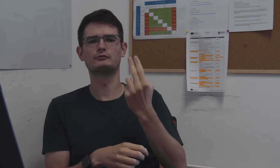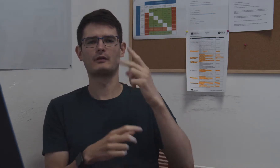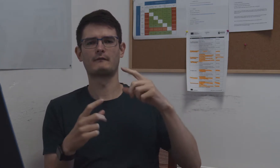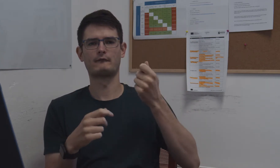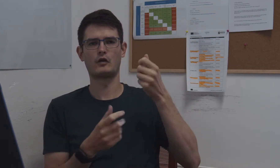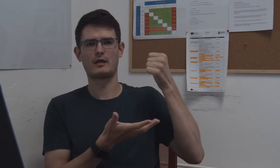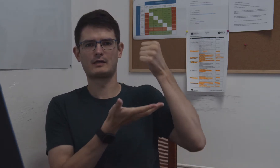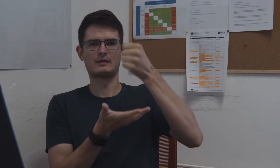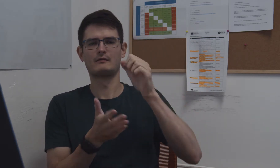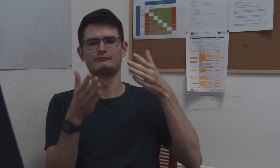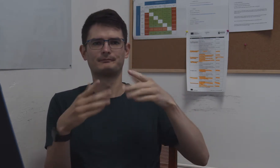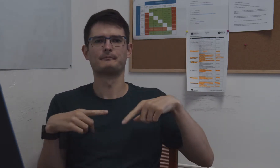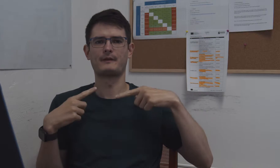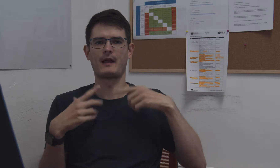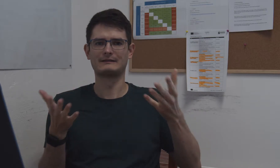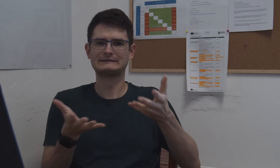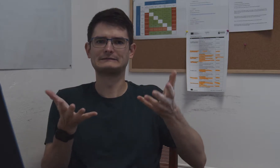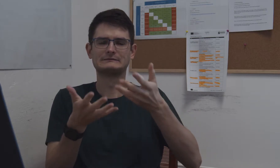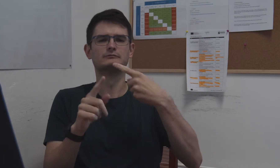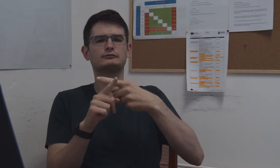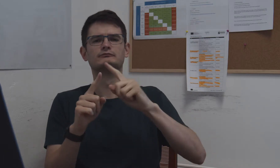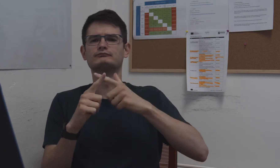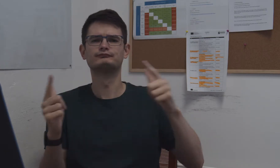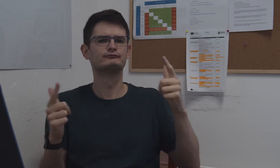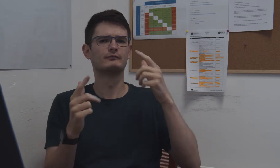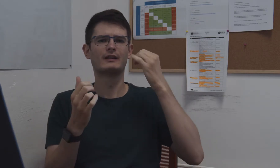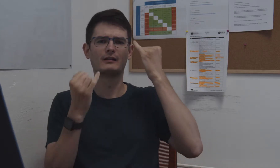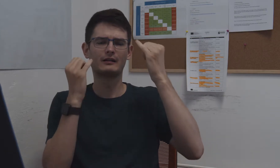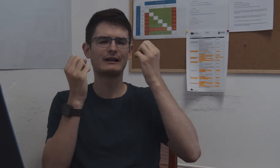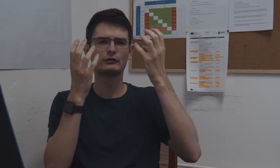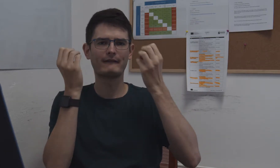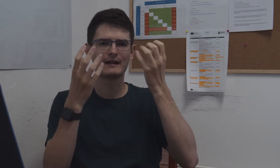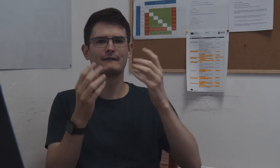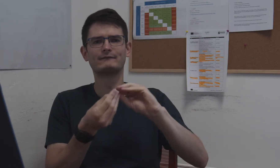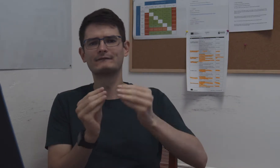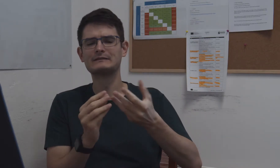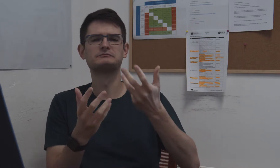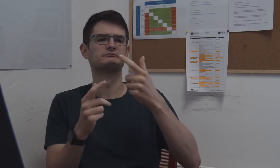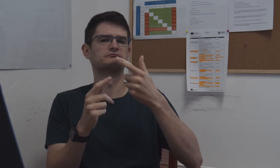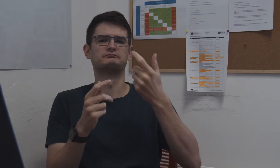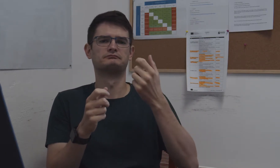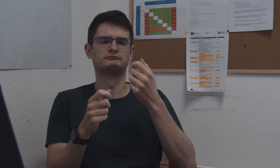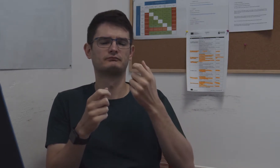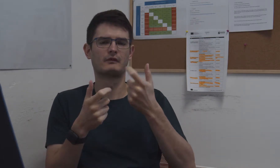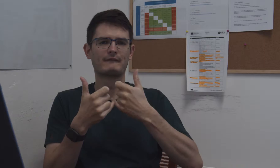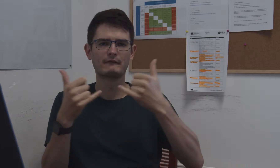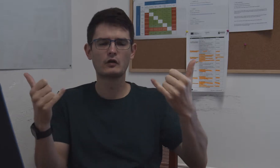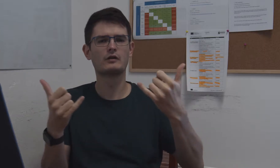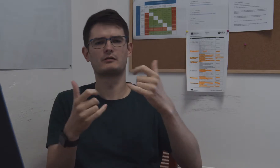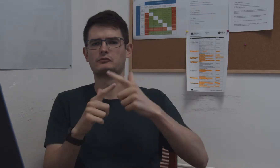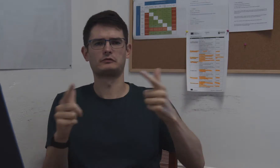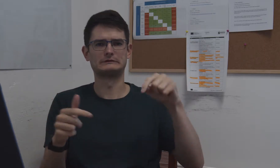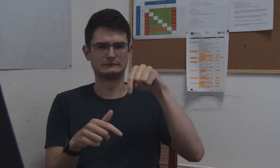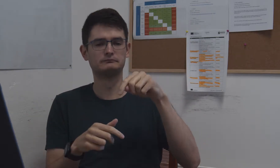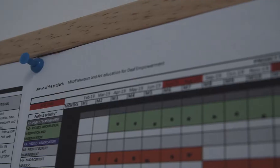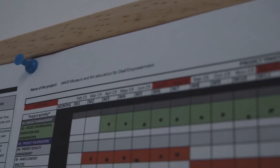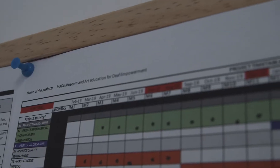The European fond for youth, which promotes innovative things and develops in different ways.